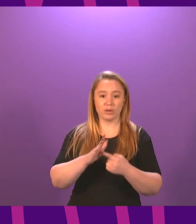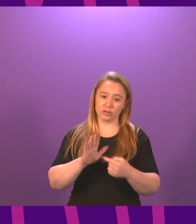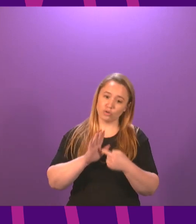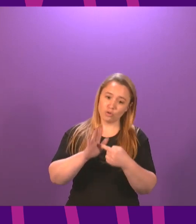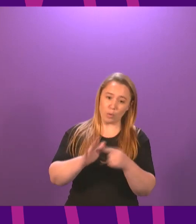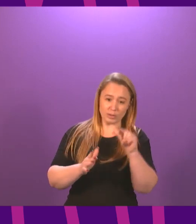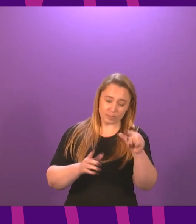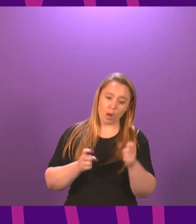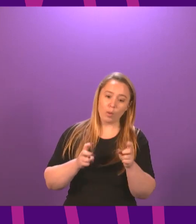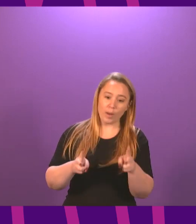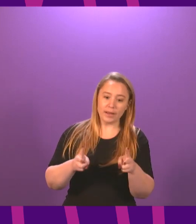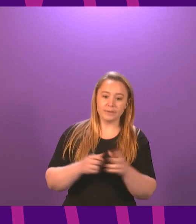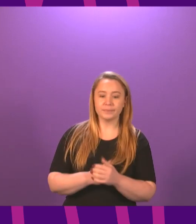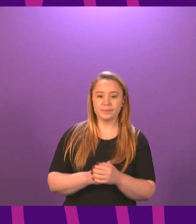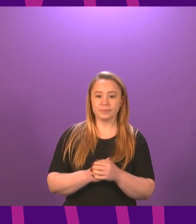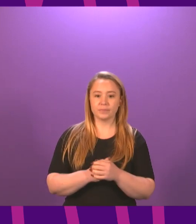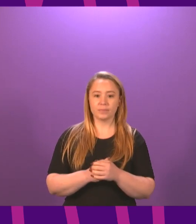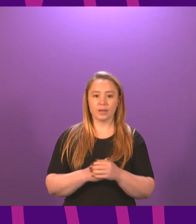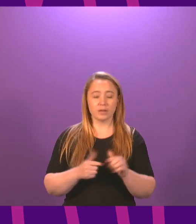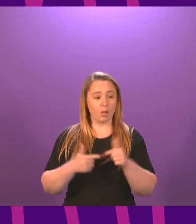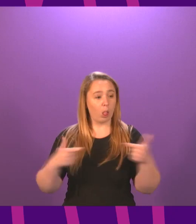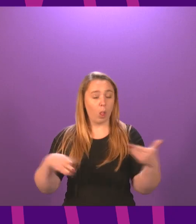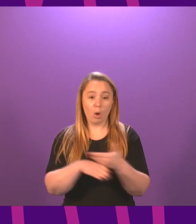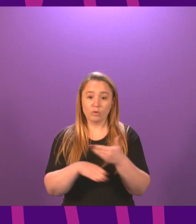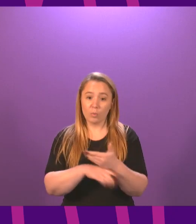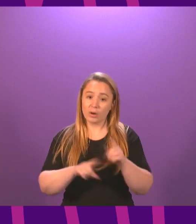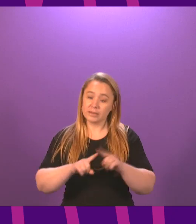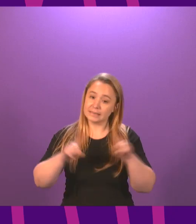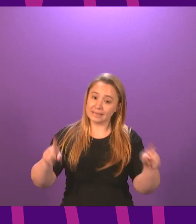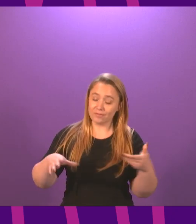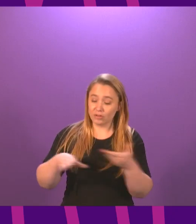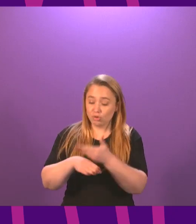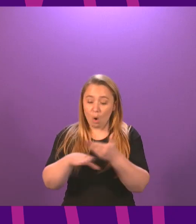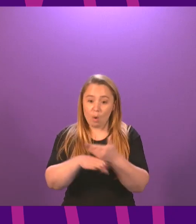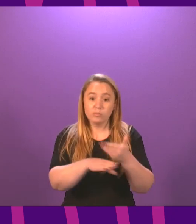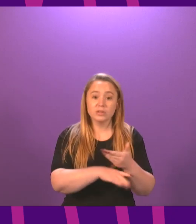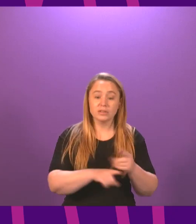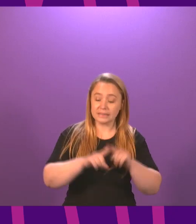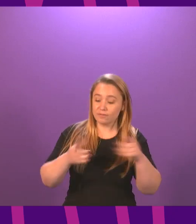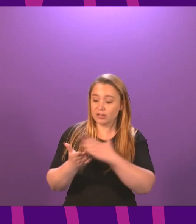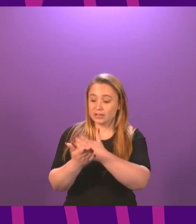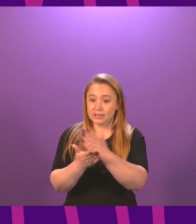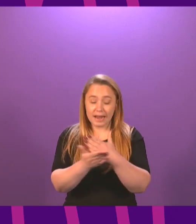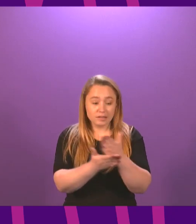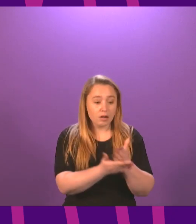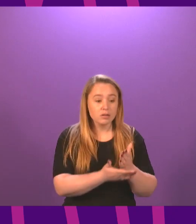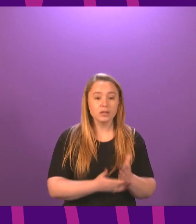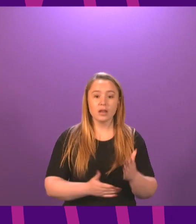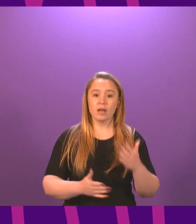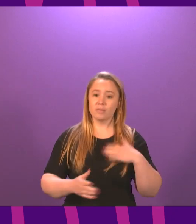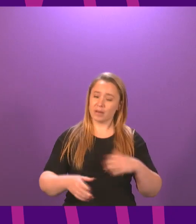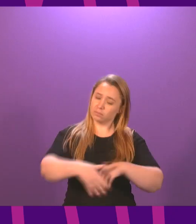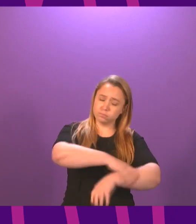way of doing that. All sorts of workers in all sorts of professions, occupations and sectors have gone above and